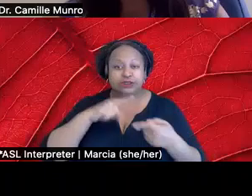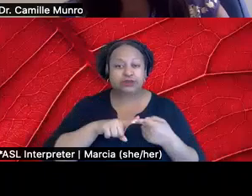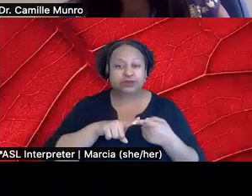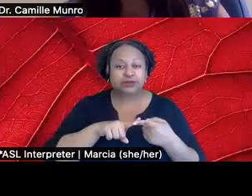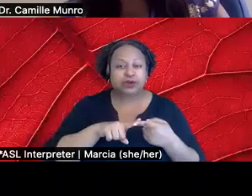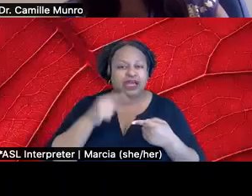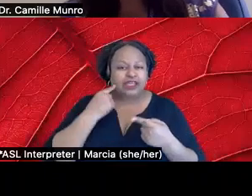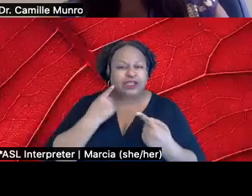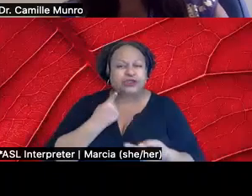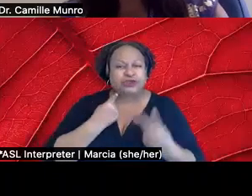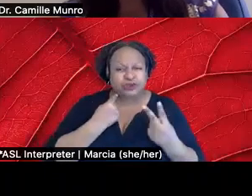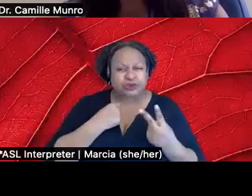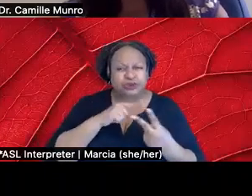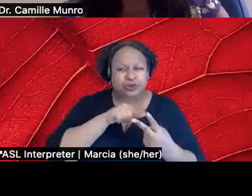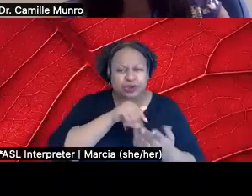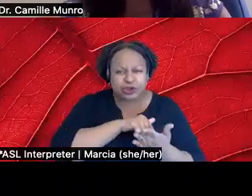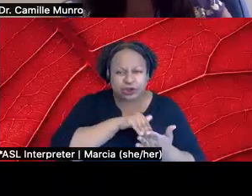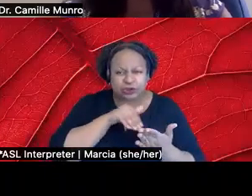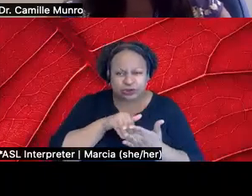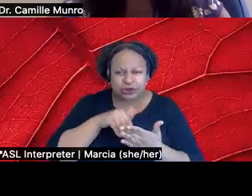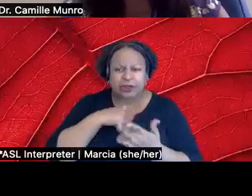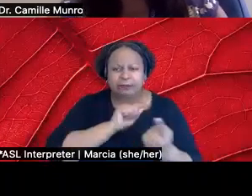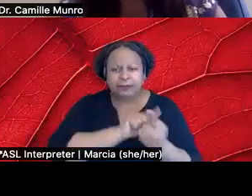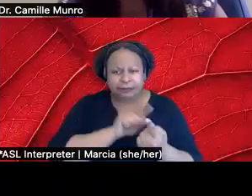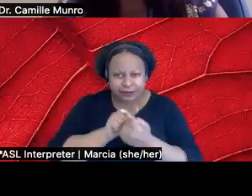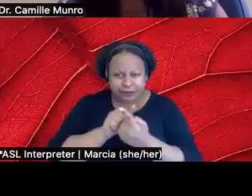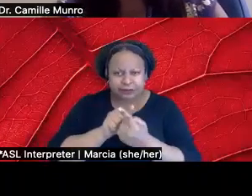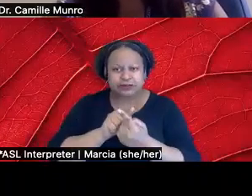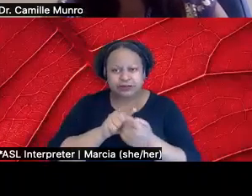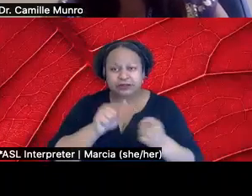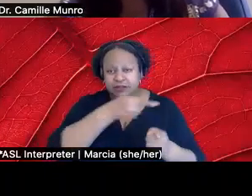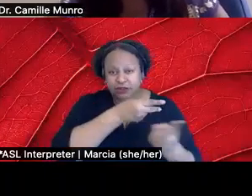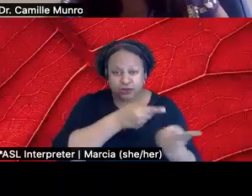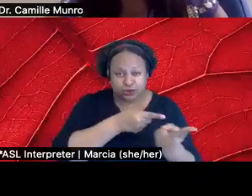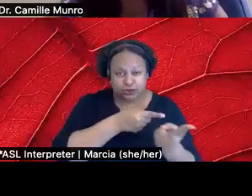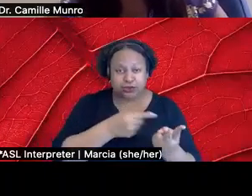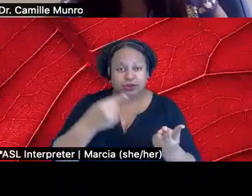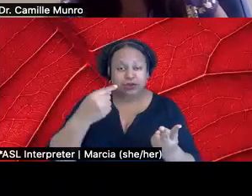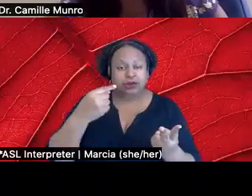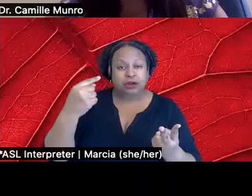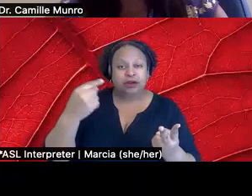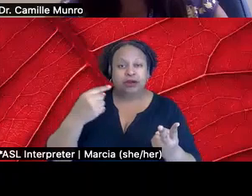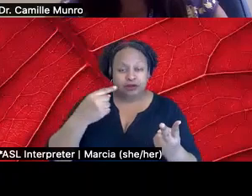physicians that they introduced me to who had recovered quite well from brain injury.